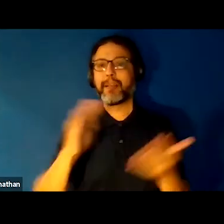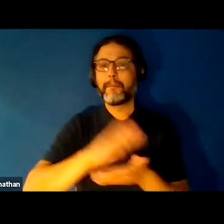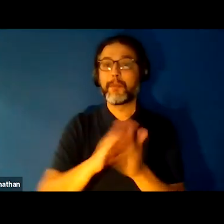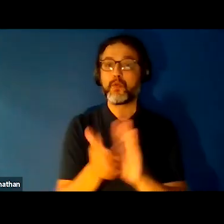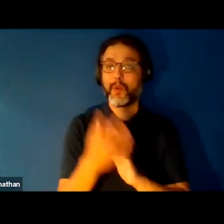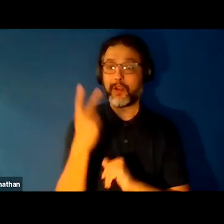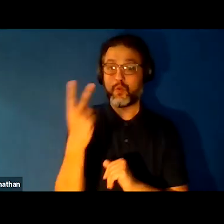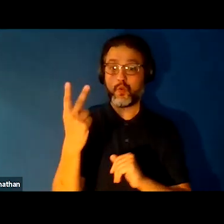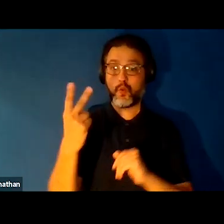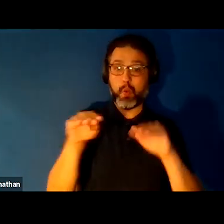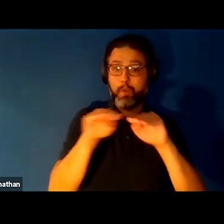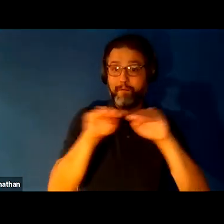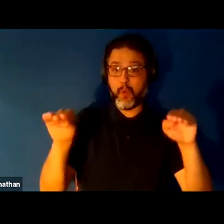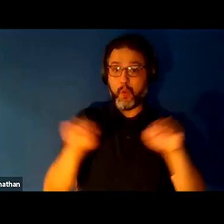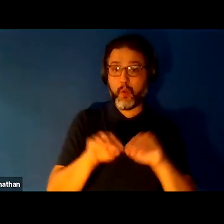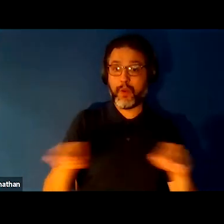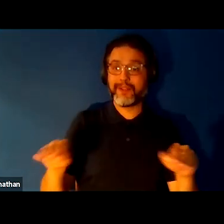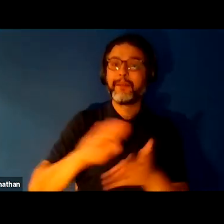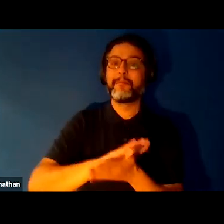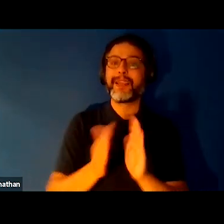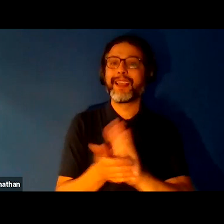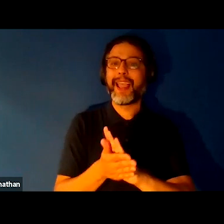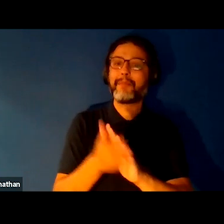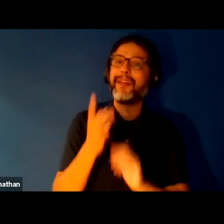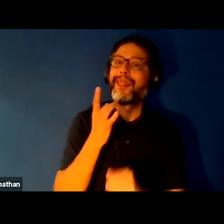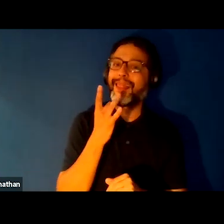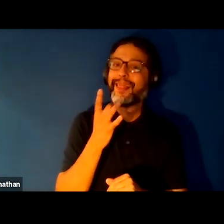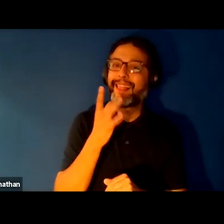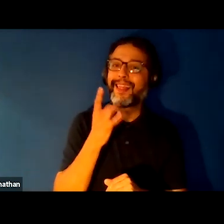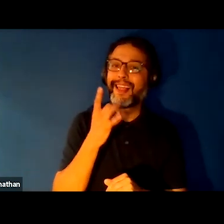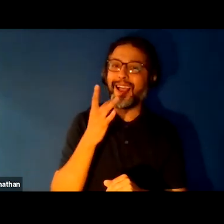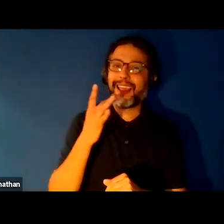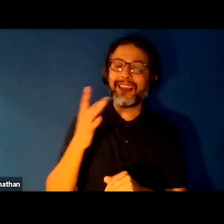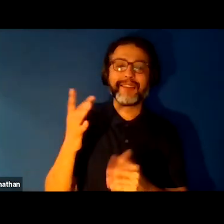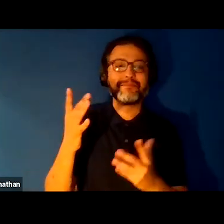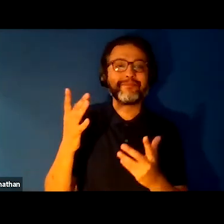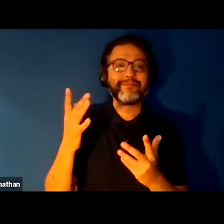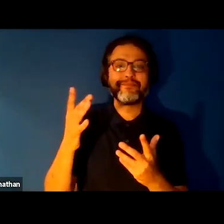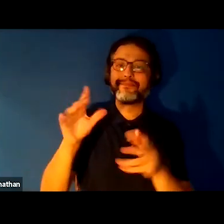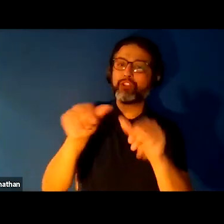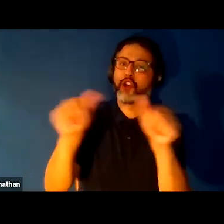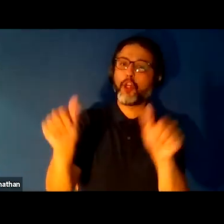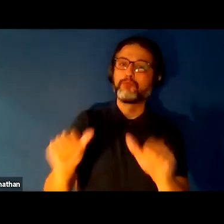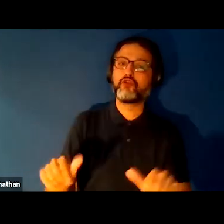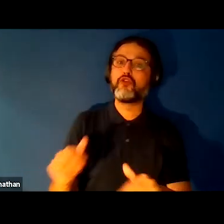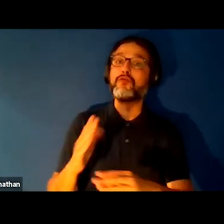light element, to prevent visual connection between a boys' floor and a girls' floor within